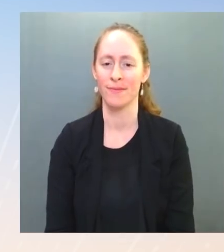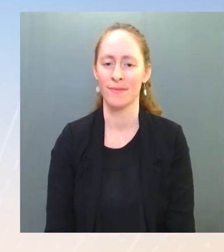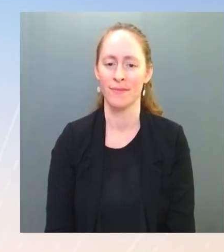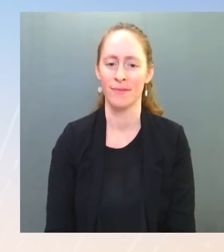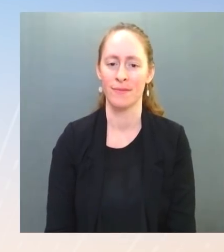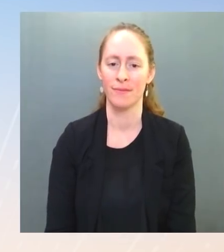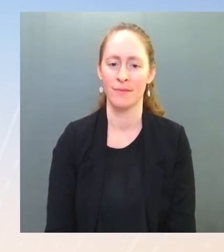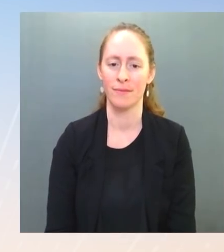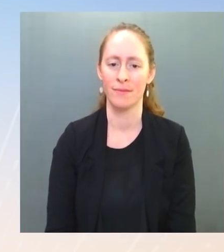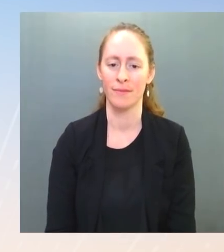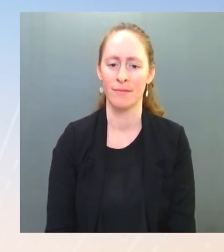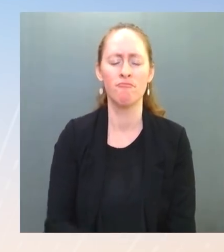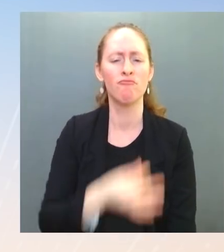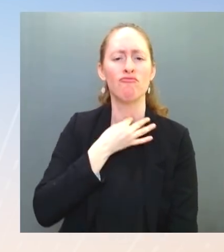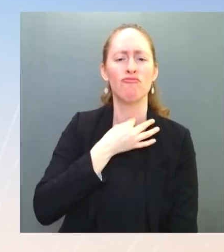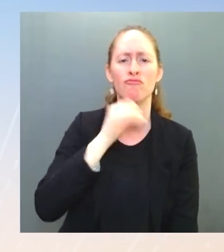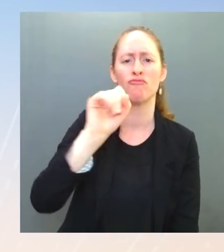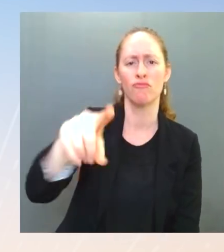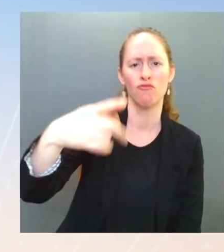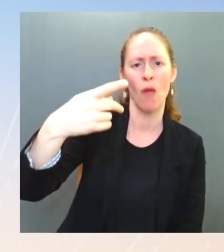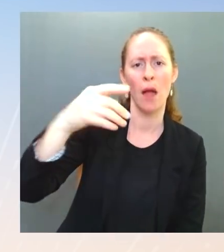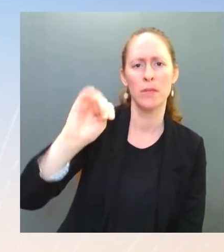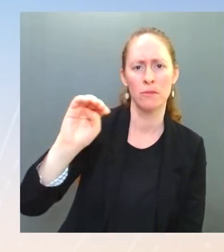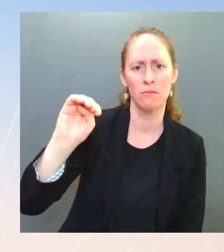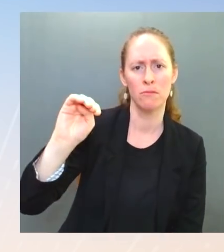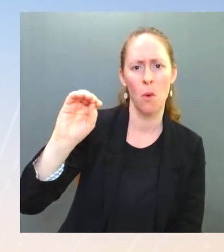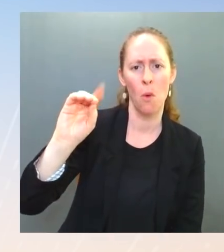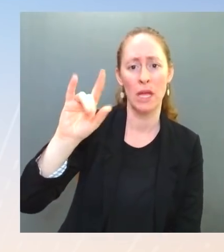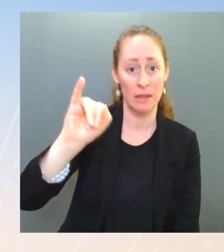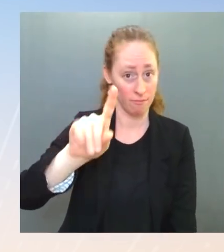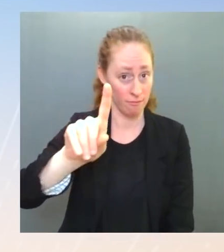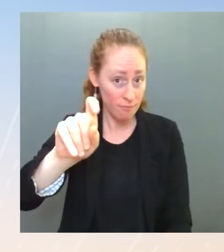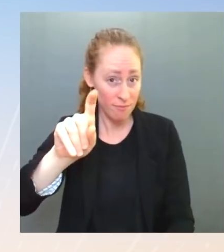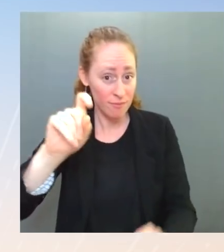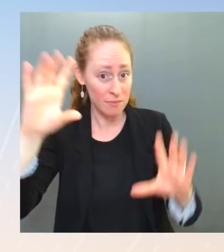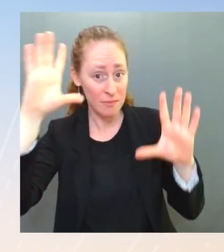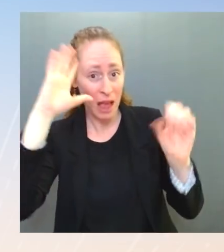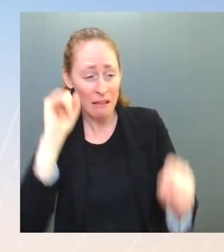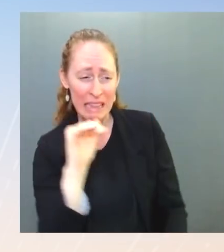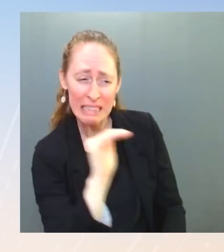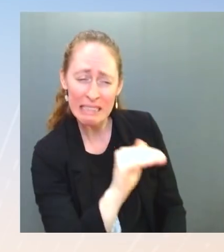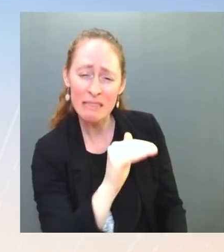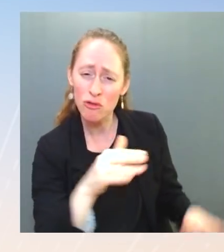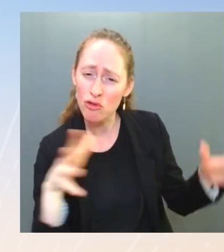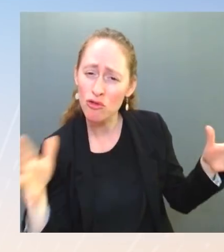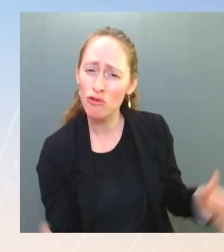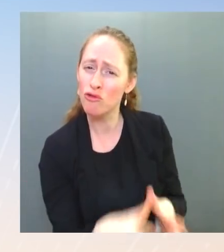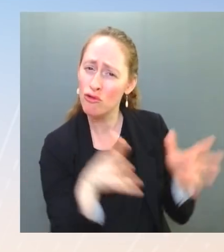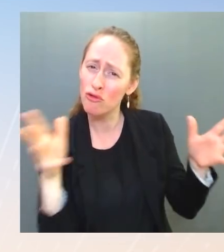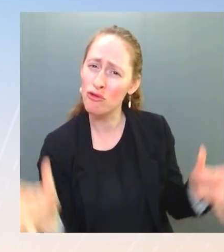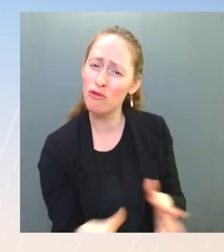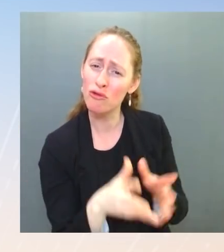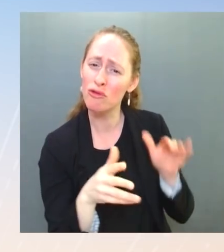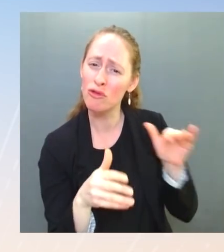against the Russian invasion? Ms. Psaki: Well, we have seen the Indians do exactly that, more recently as they did as it relates